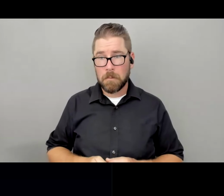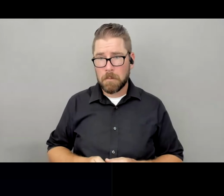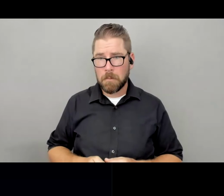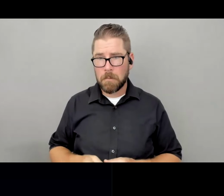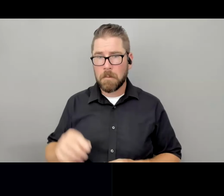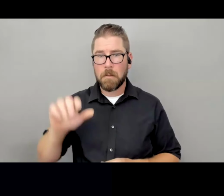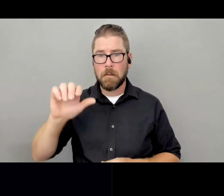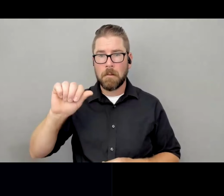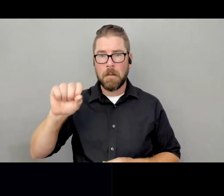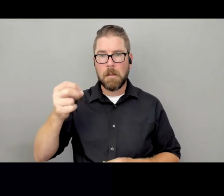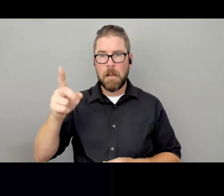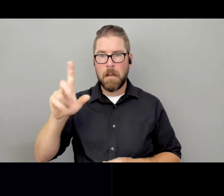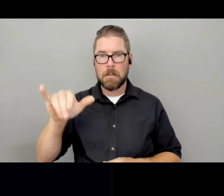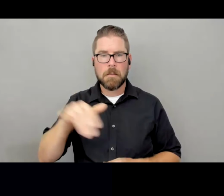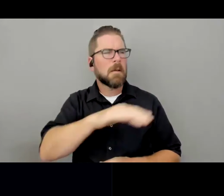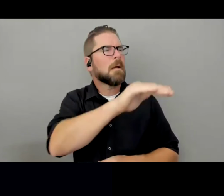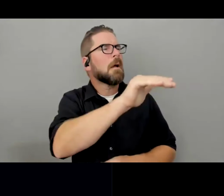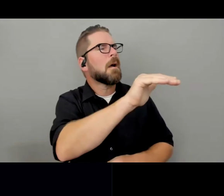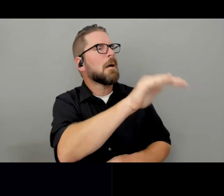what you were mentioning?